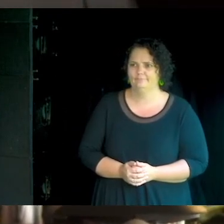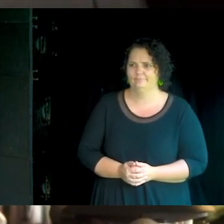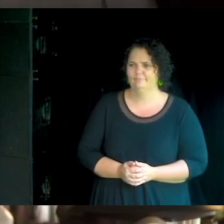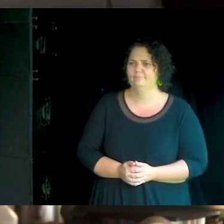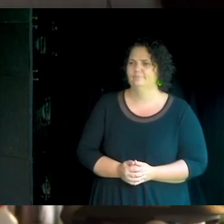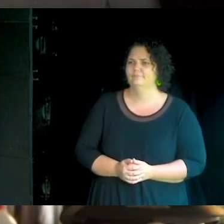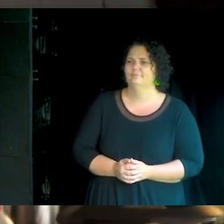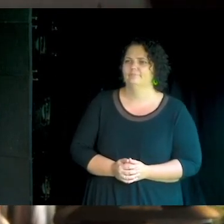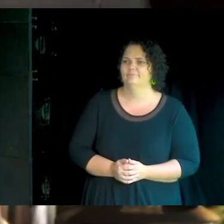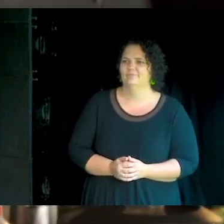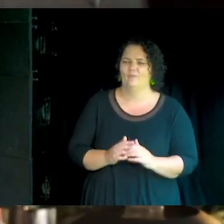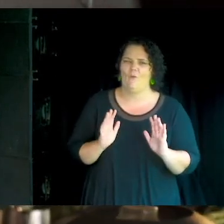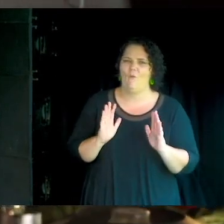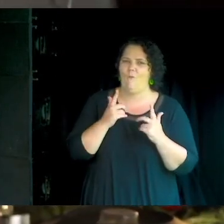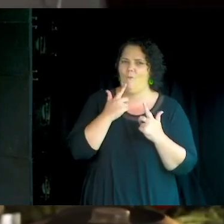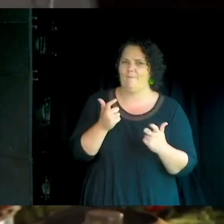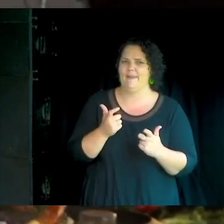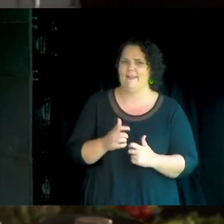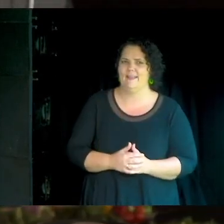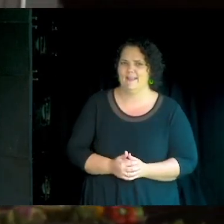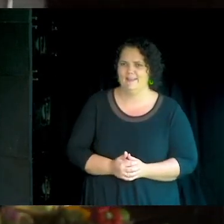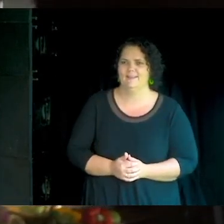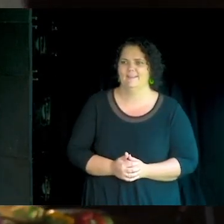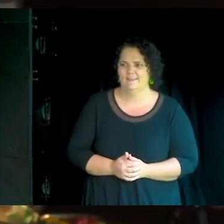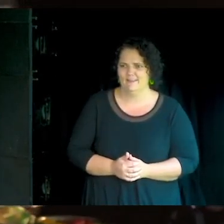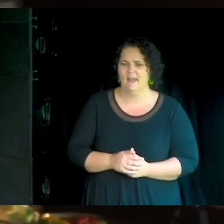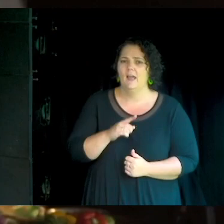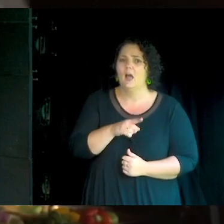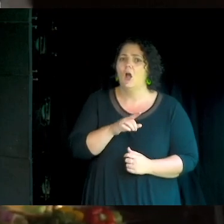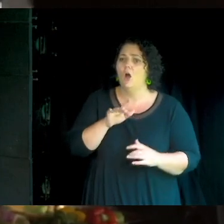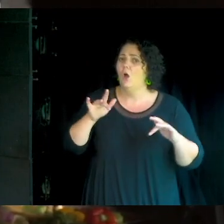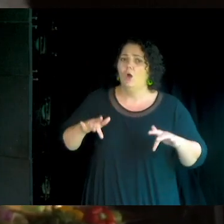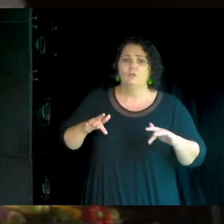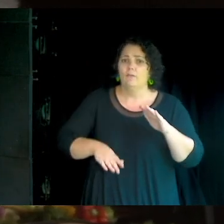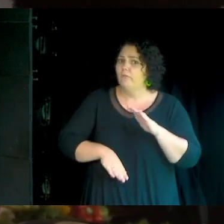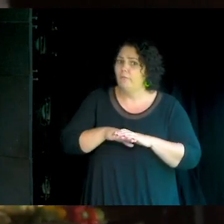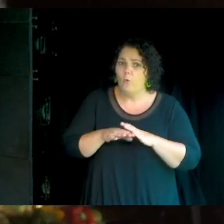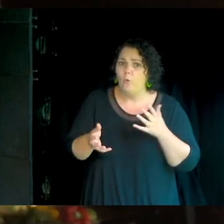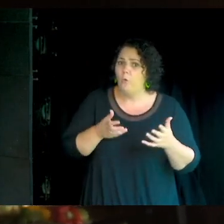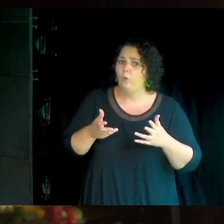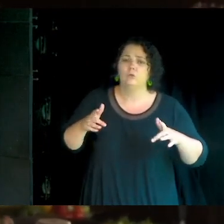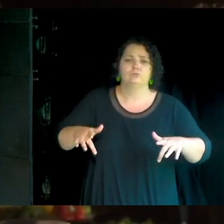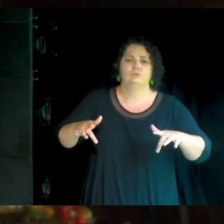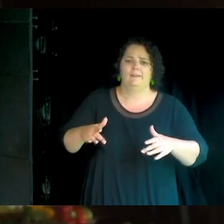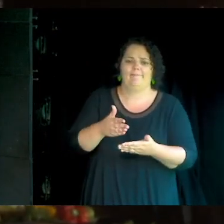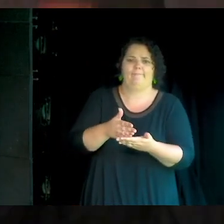wow that look really yummy they are only partially cooked they are not fully cooked at the moment they are only partially cooked yes